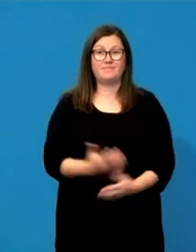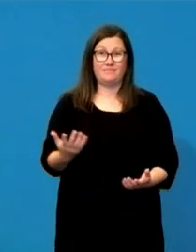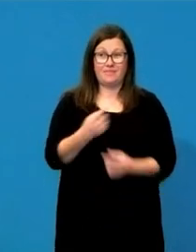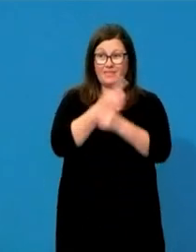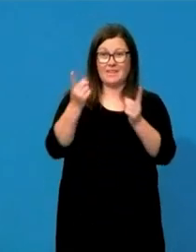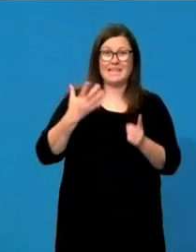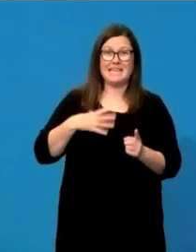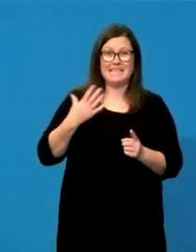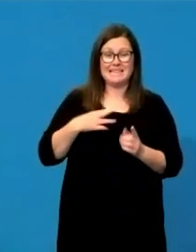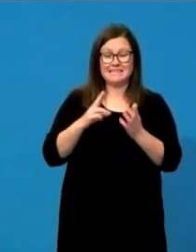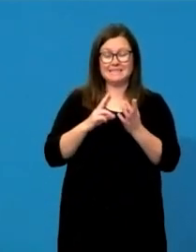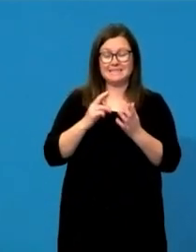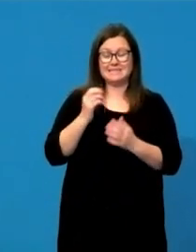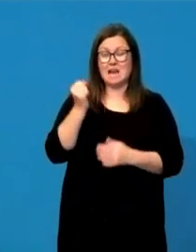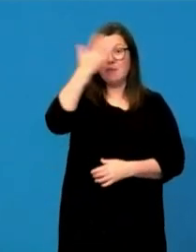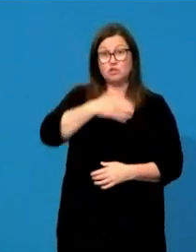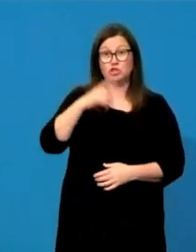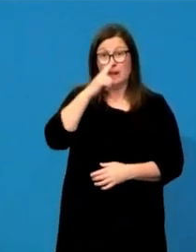Get them out along with your mob when they come.